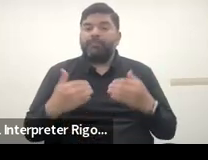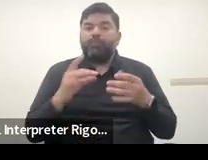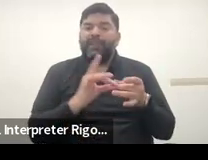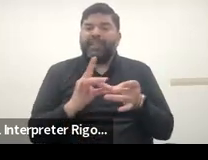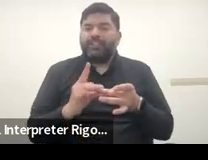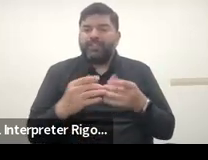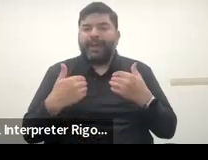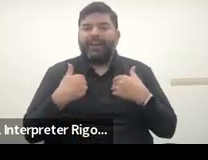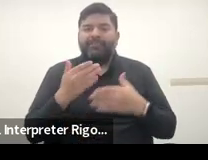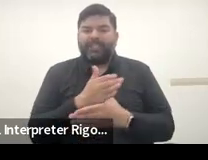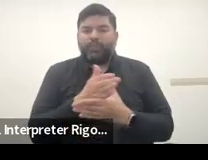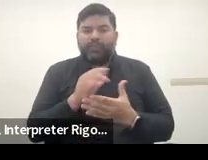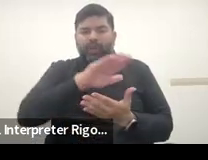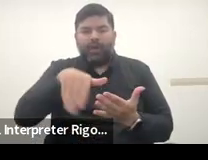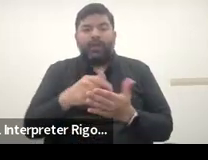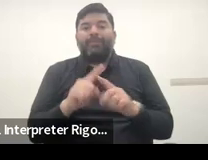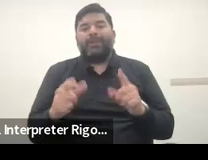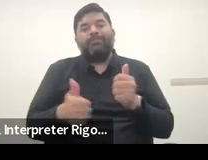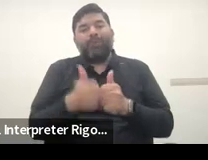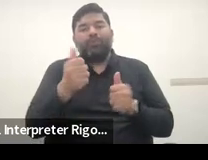for the most part they're independent of each other so there's no reason why they would sum to one.